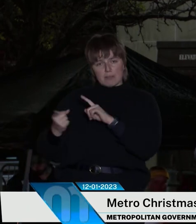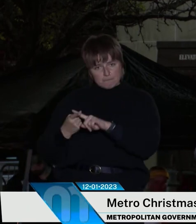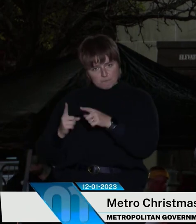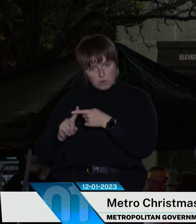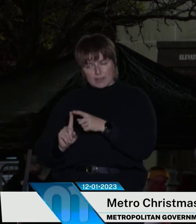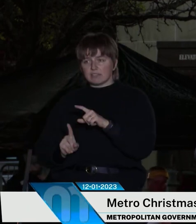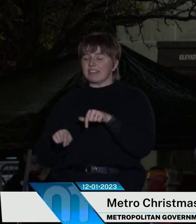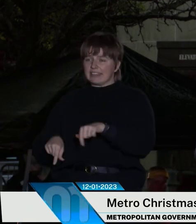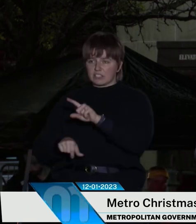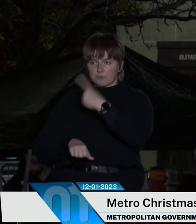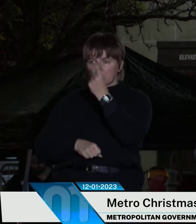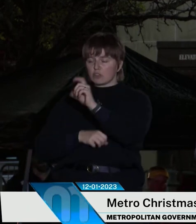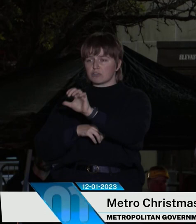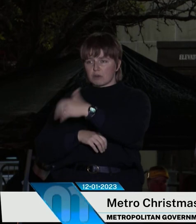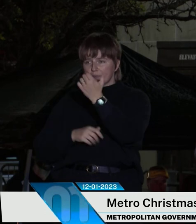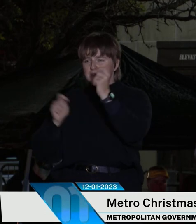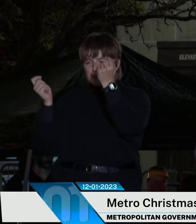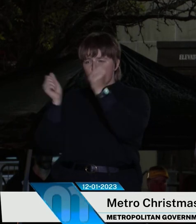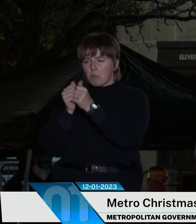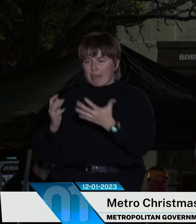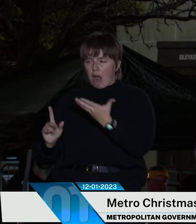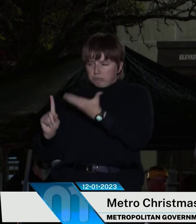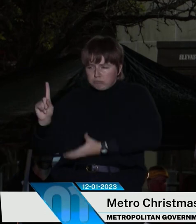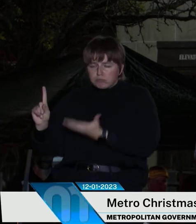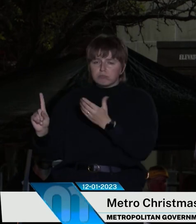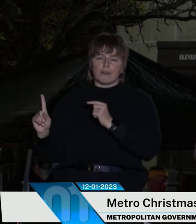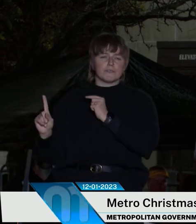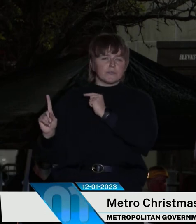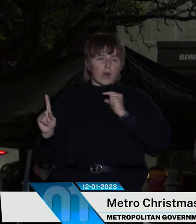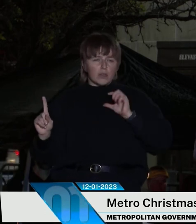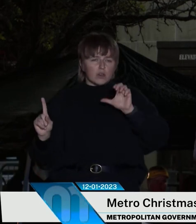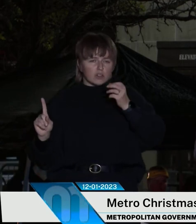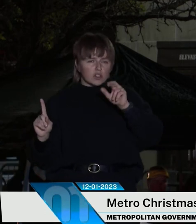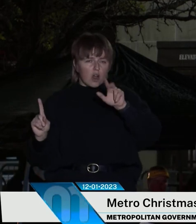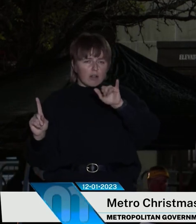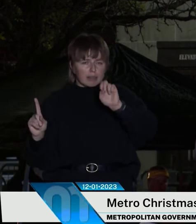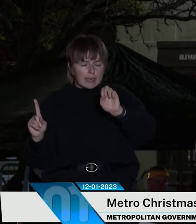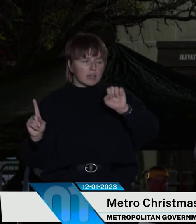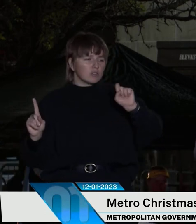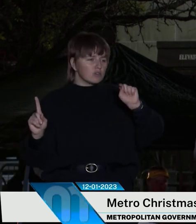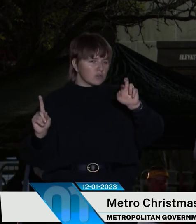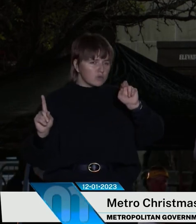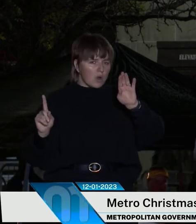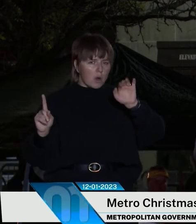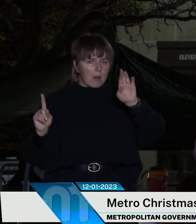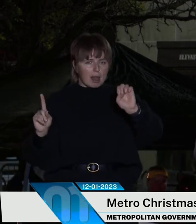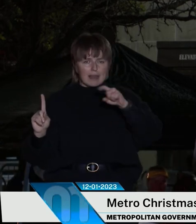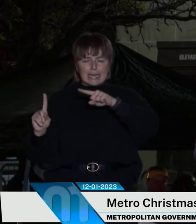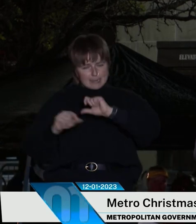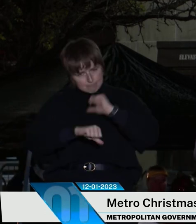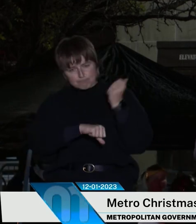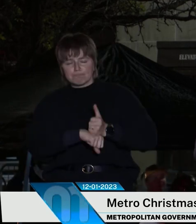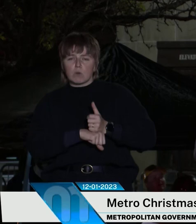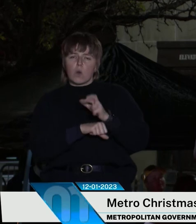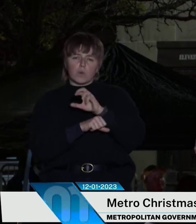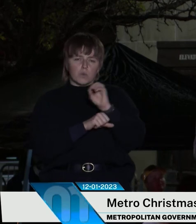FRIEND OF MINE, BECAUSE THIS IS THE FIRST CHRISTMAS I WILL BE CELEBRATINGWITHOUT HIM. FATHER